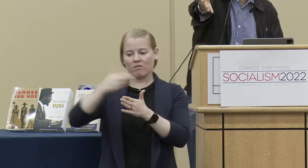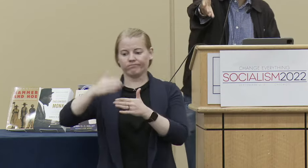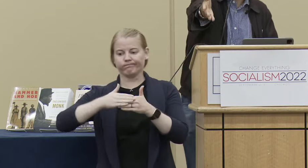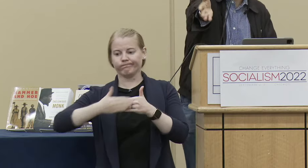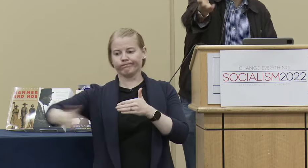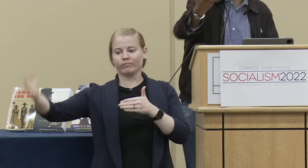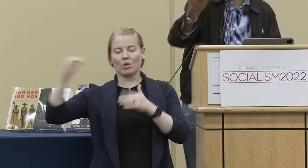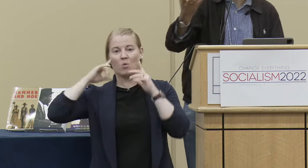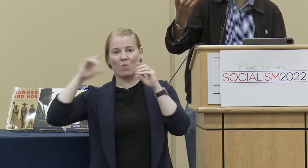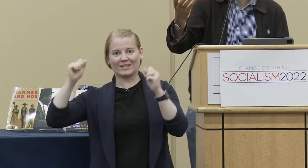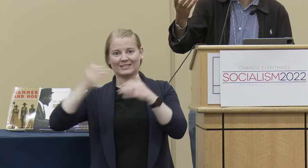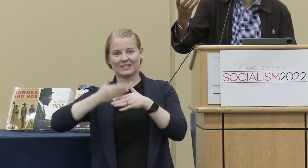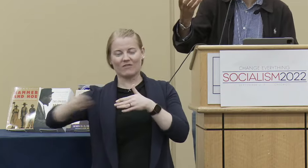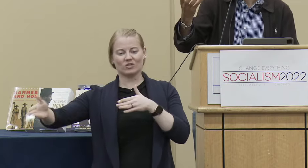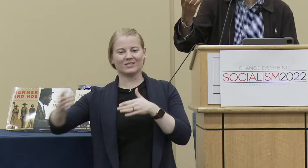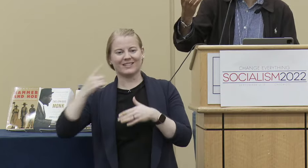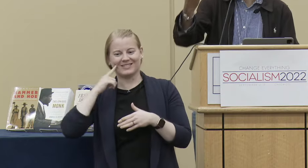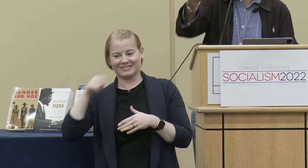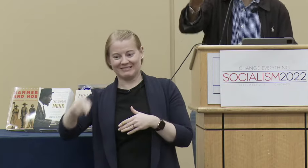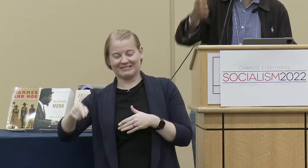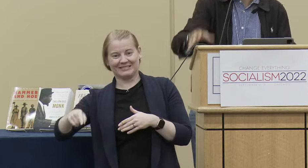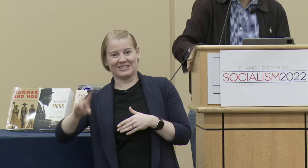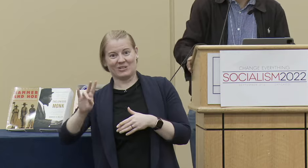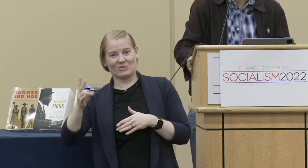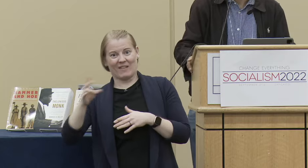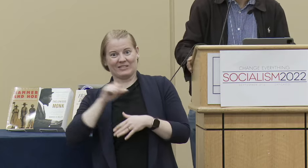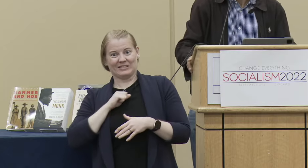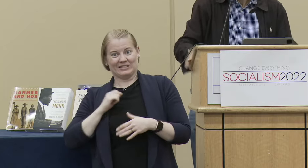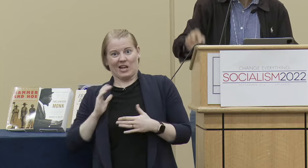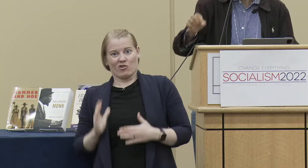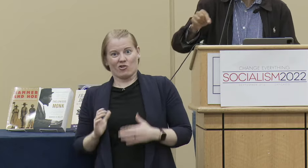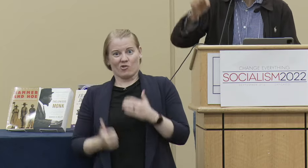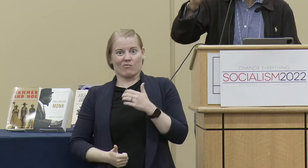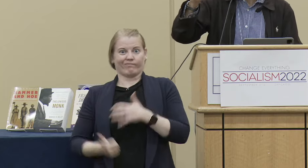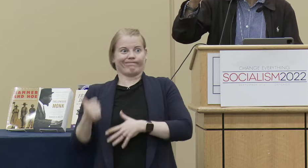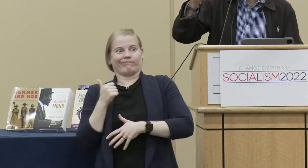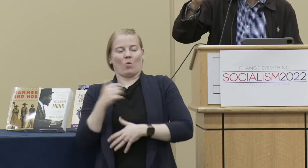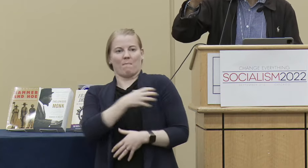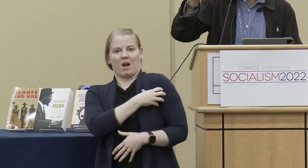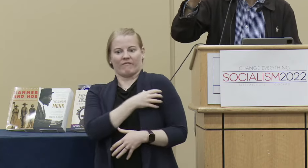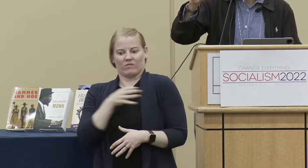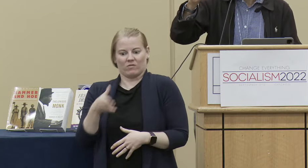because Roosevelt and all the presidents after that were like , well, the southern senators are more powerful. We do what